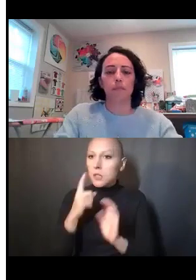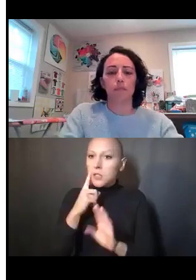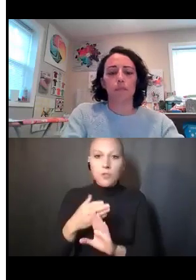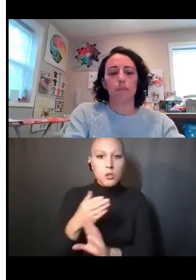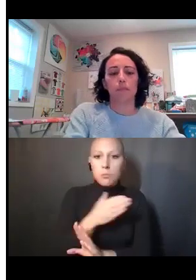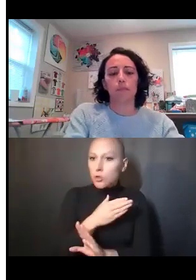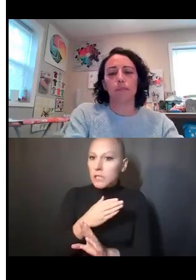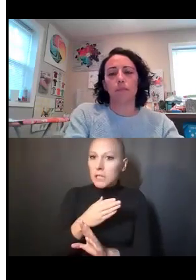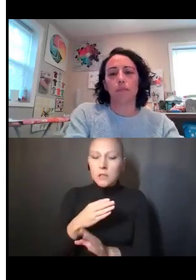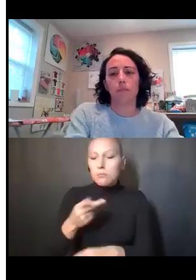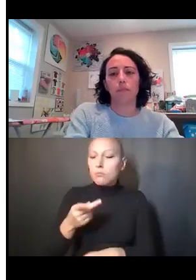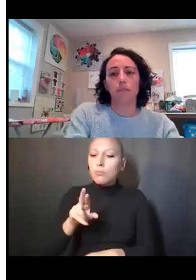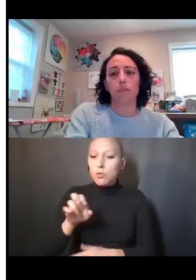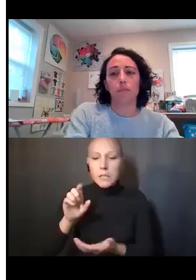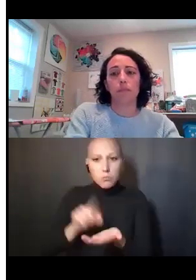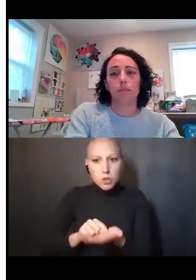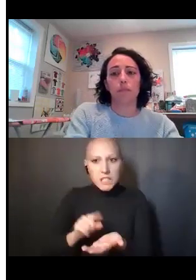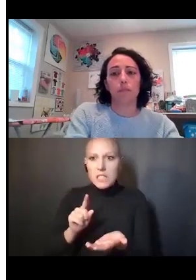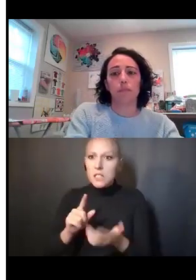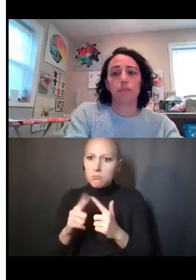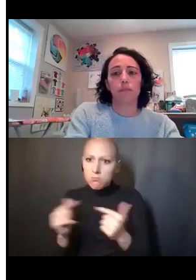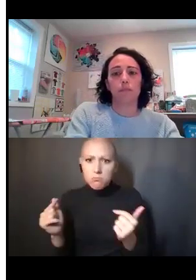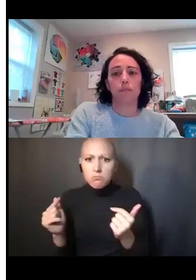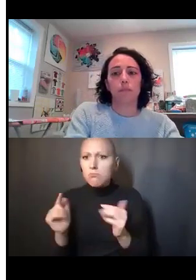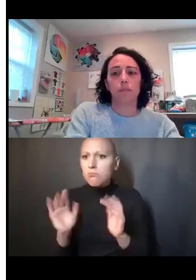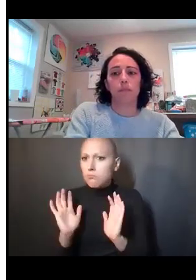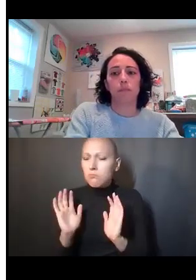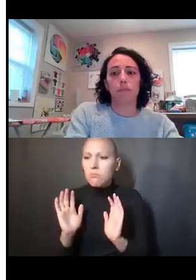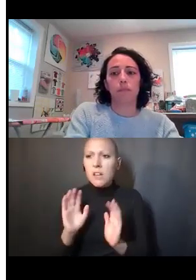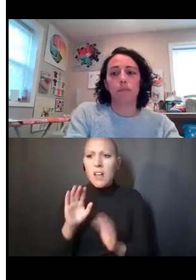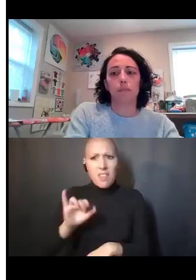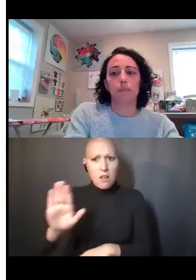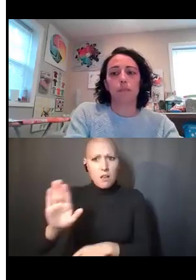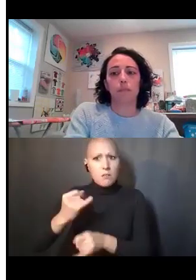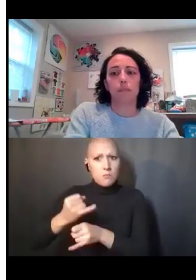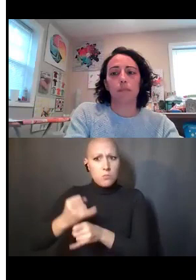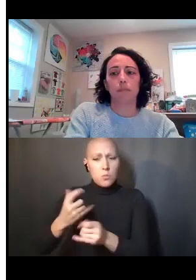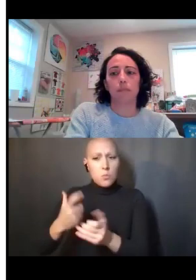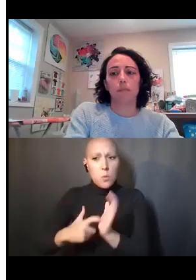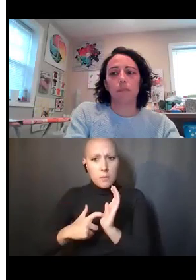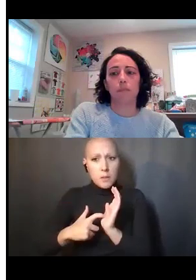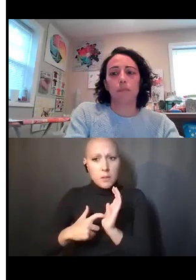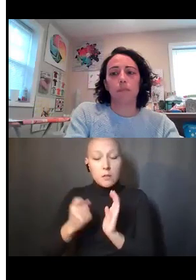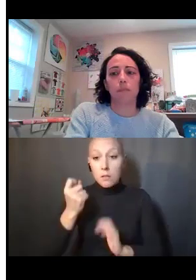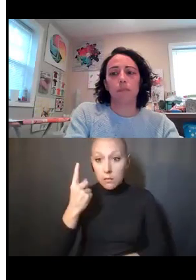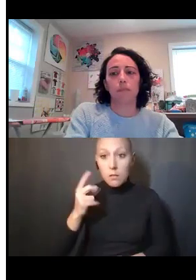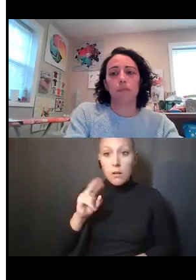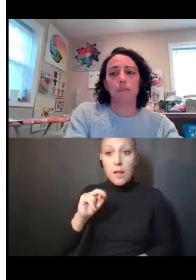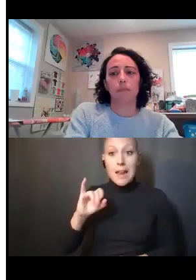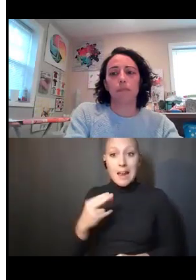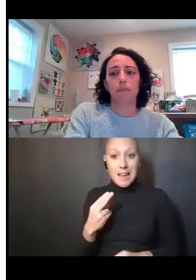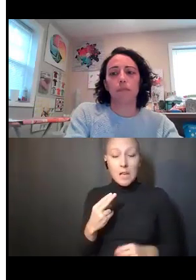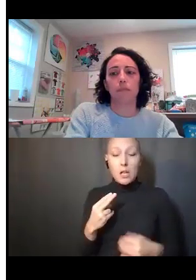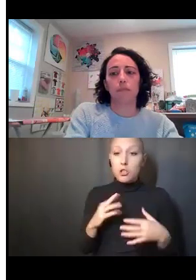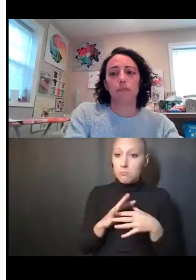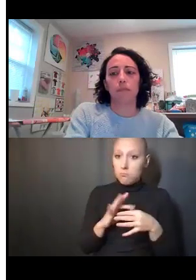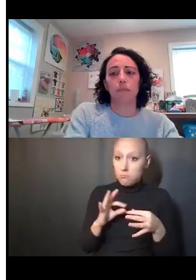and that kind of thing, then that's something the institution would require. However, NIH has stated that if it does include pre-prints,